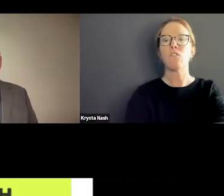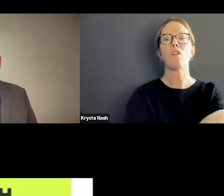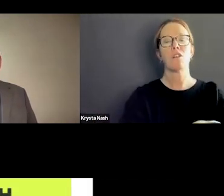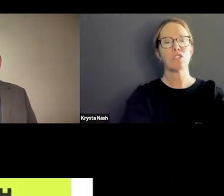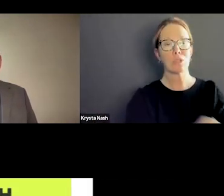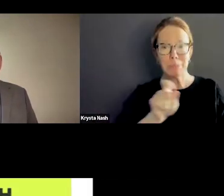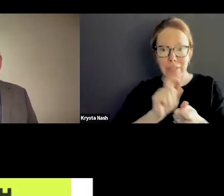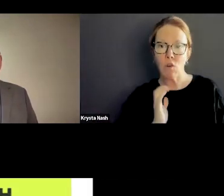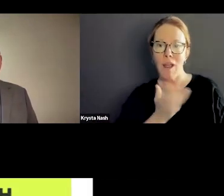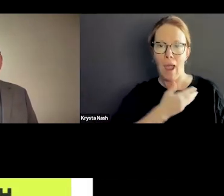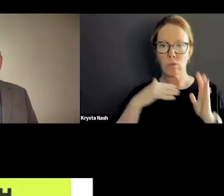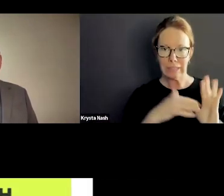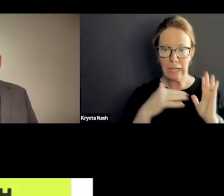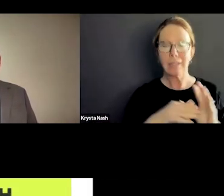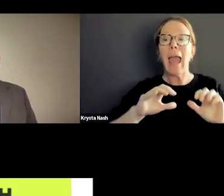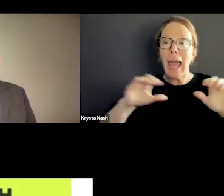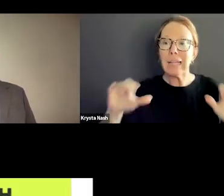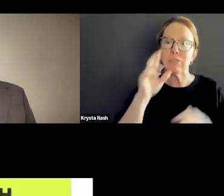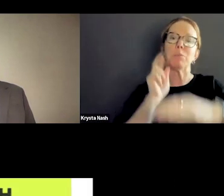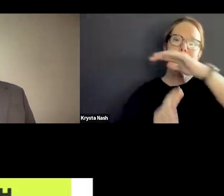Sports betting is activity by predicting sports results